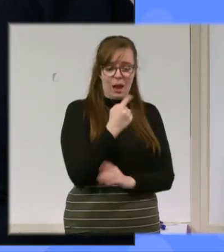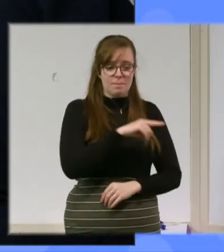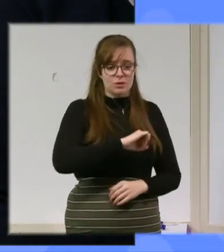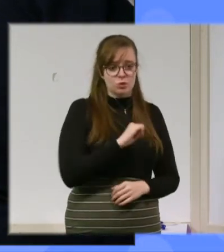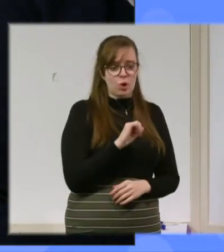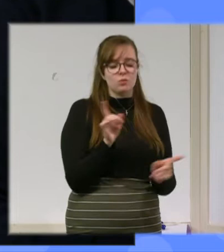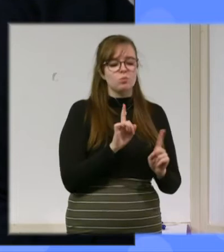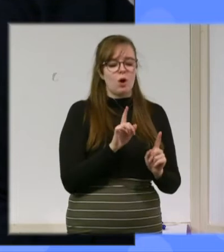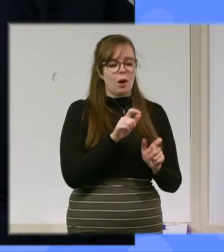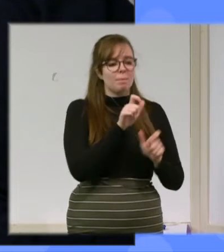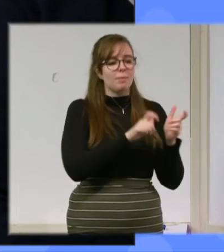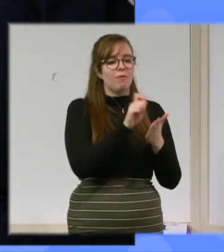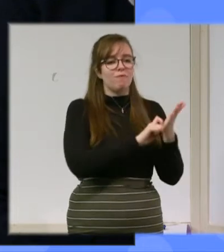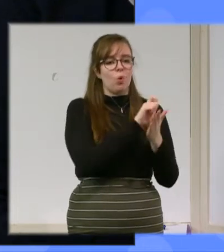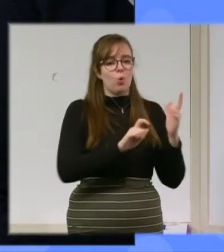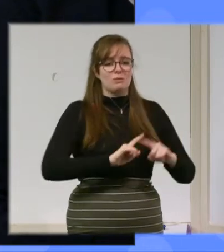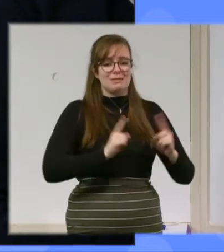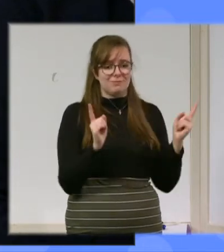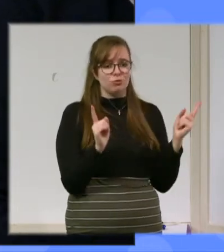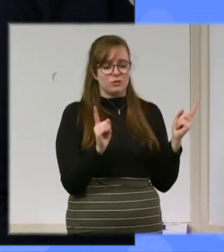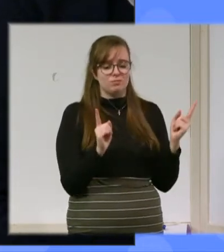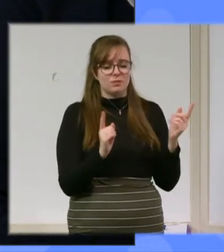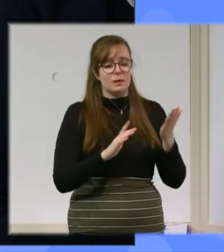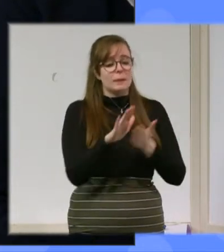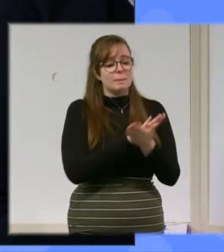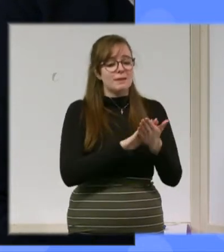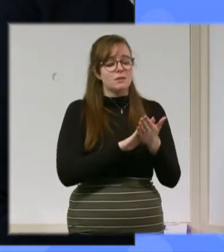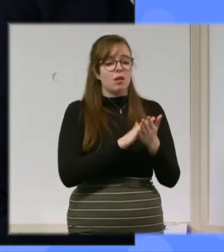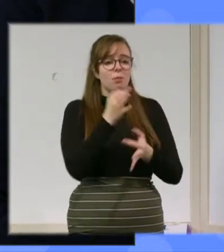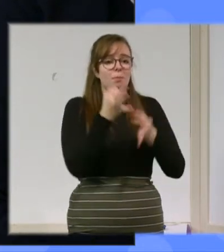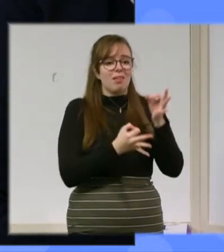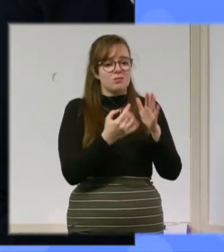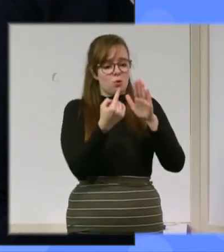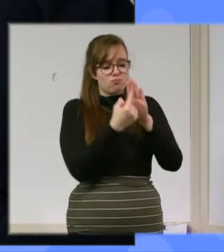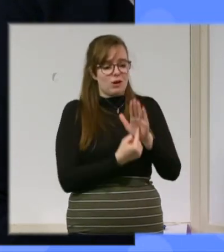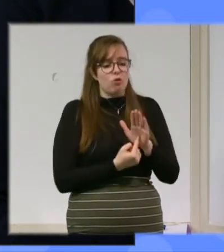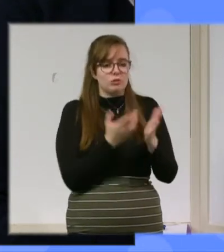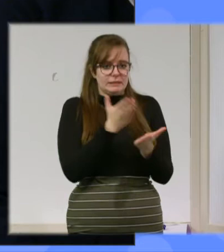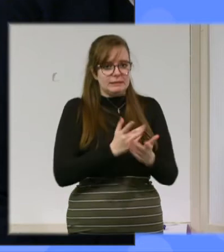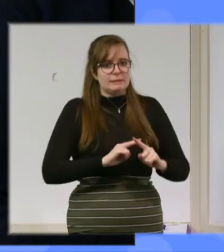vote definitely and therefore the political priorities are different and I